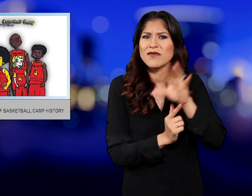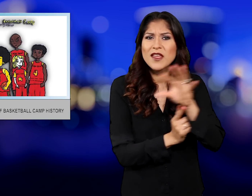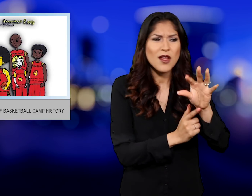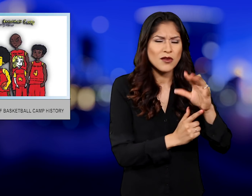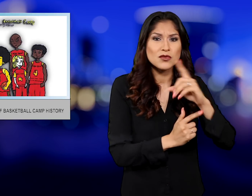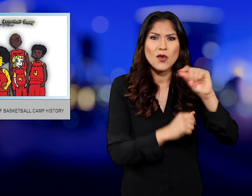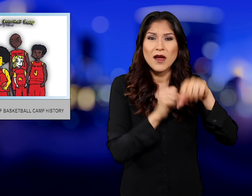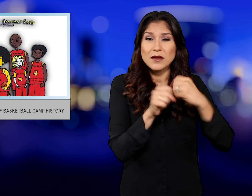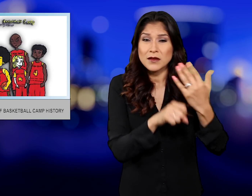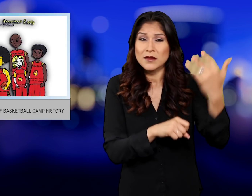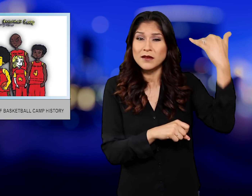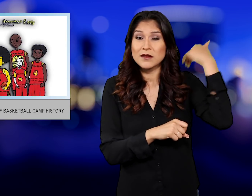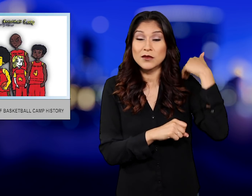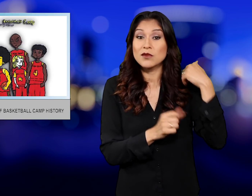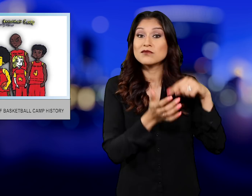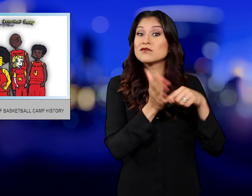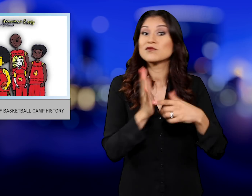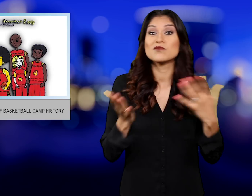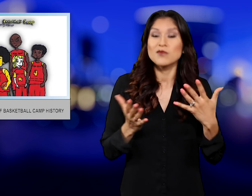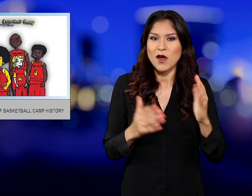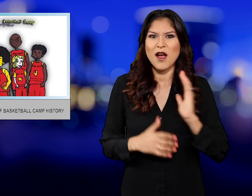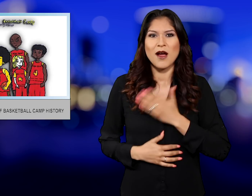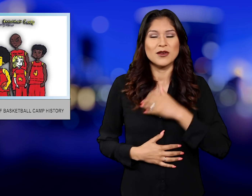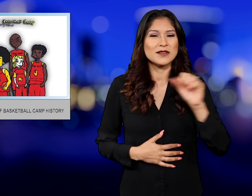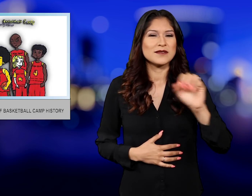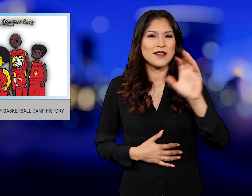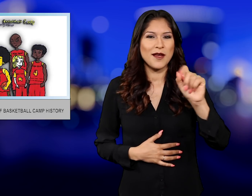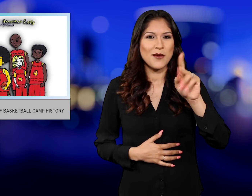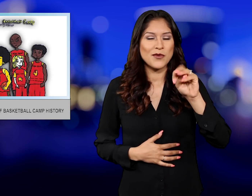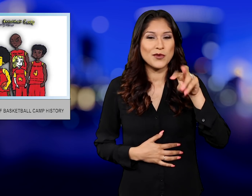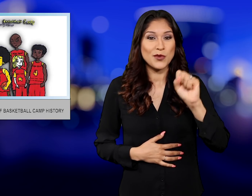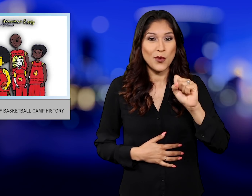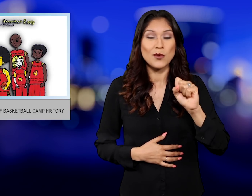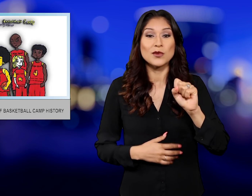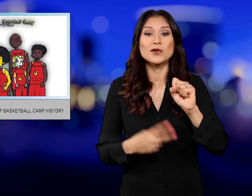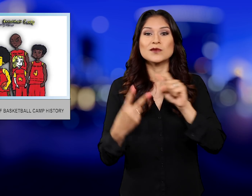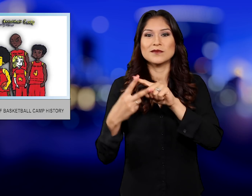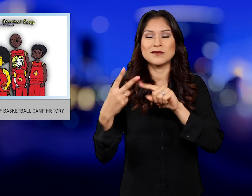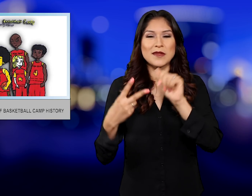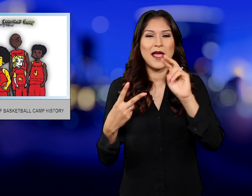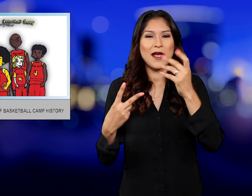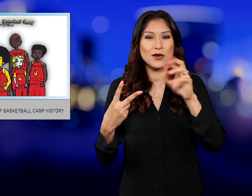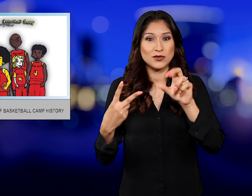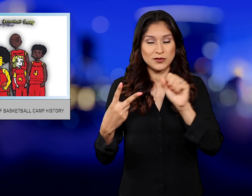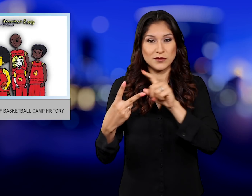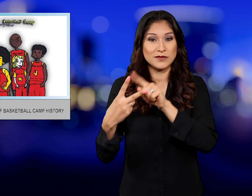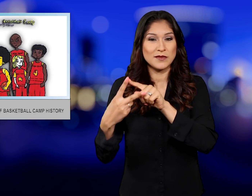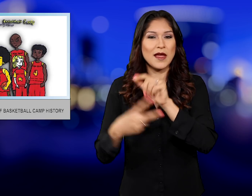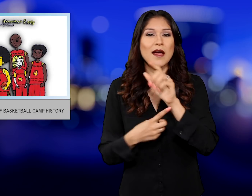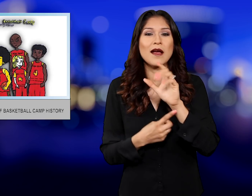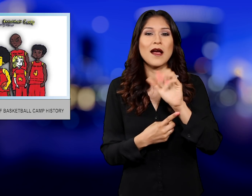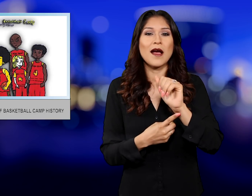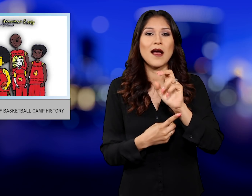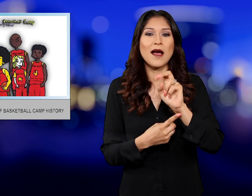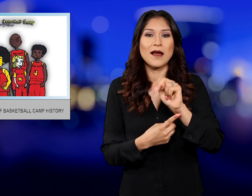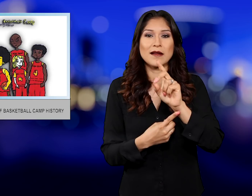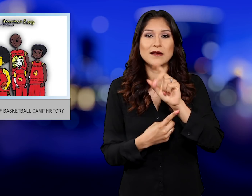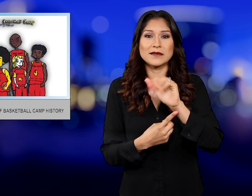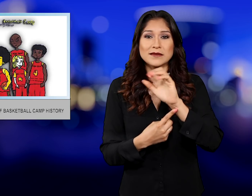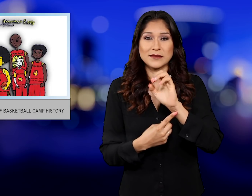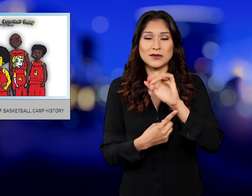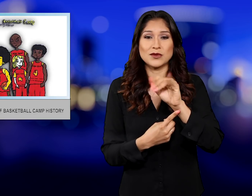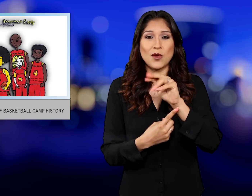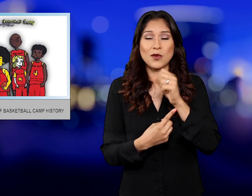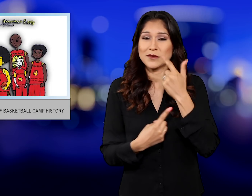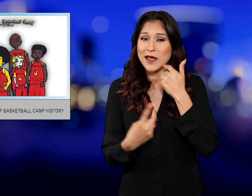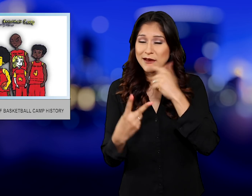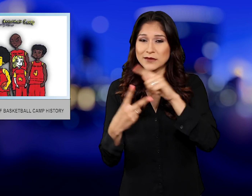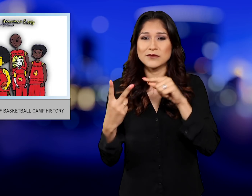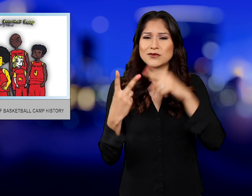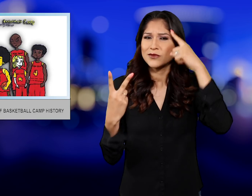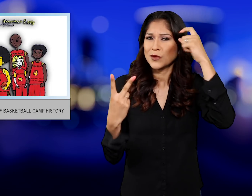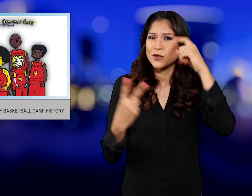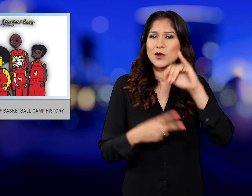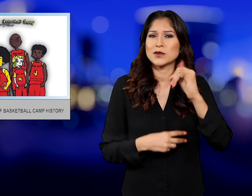and video from 20 years ago showing our own Sign1News anchors Candace Jones and Jethro